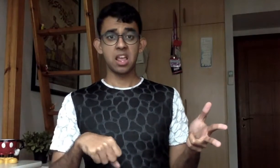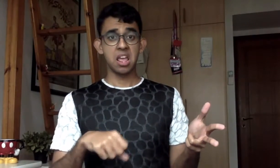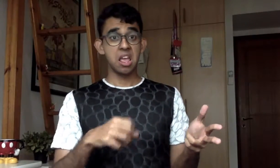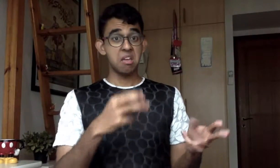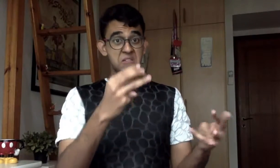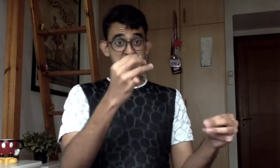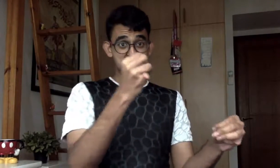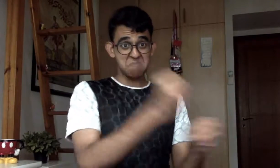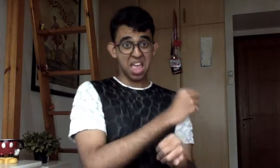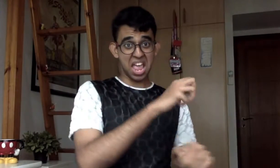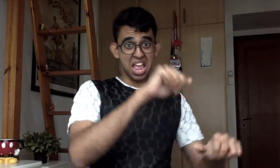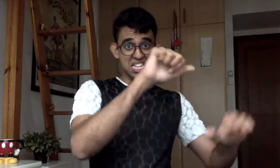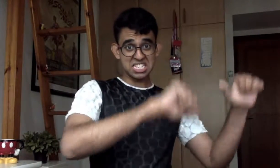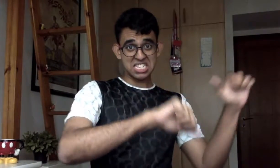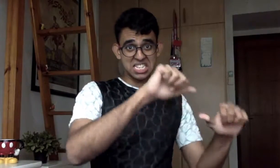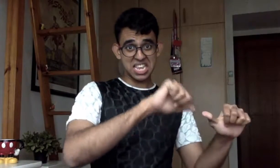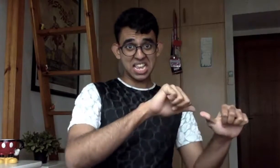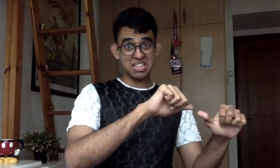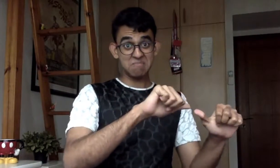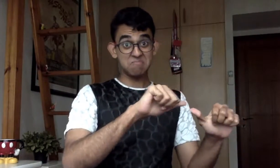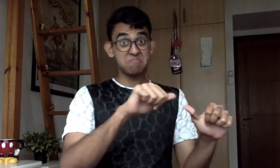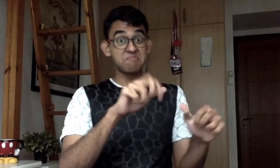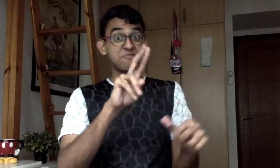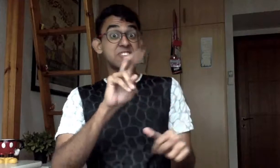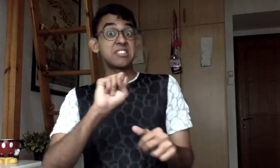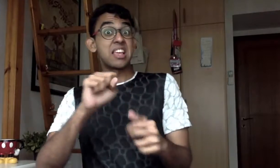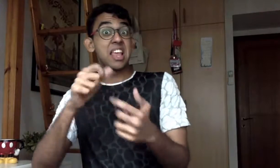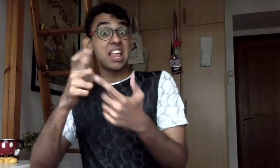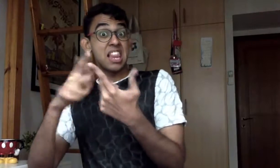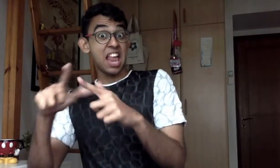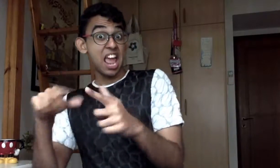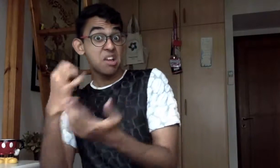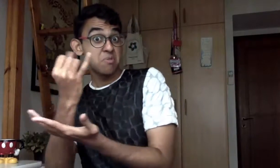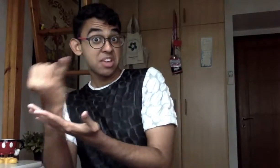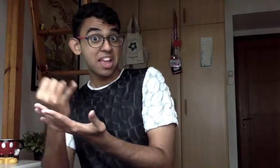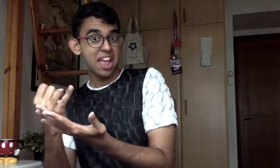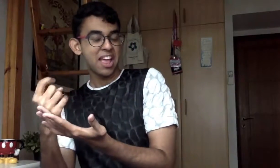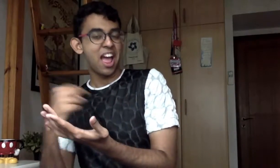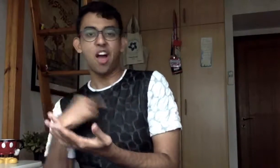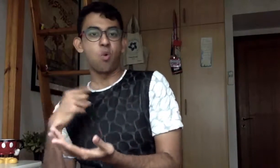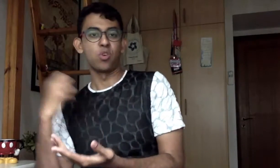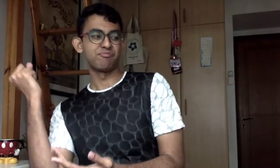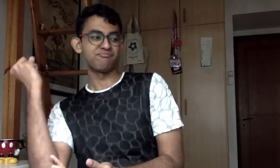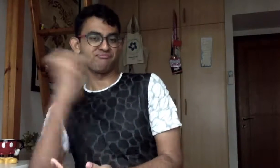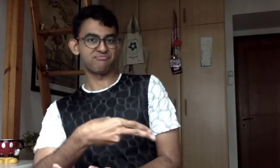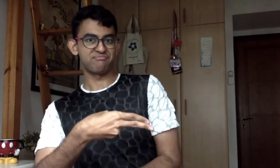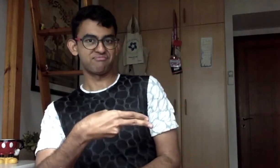My language and arts have always been better than my maths and sciences.